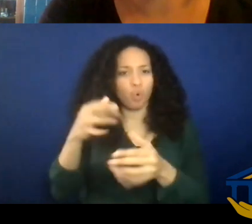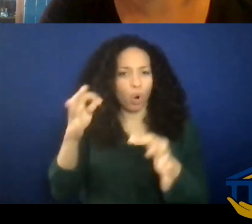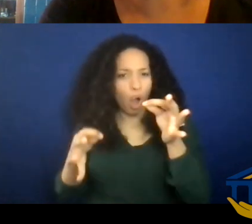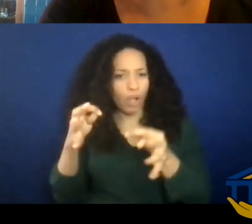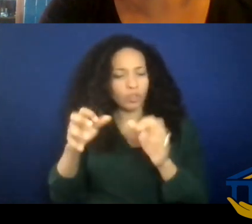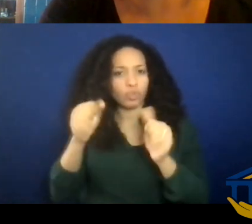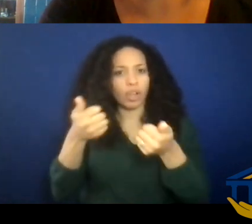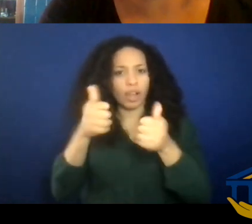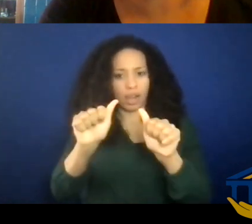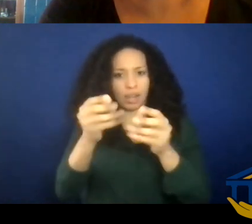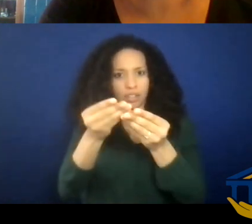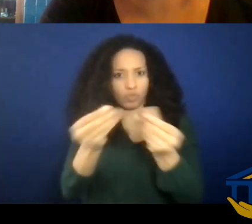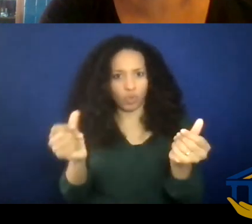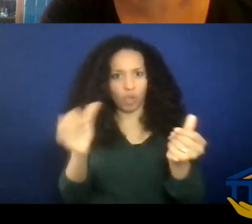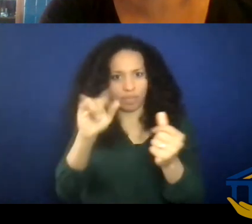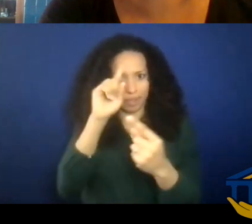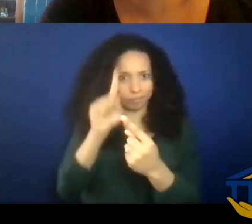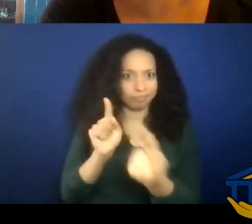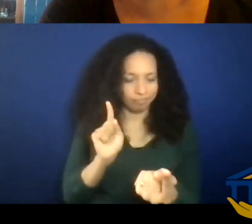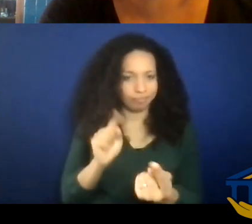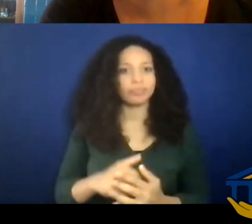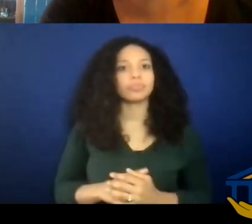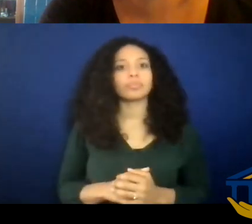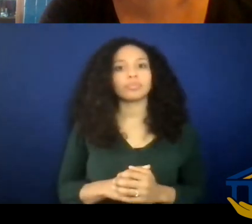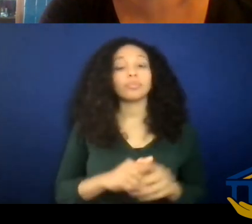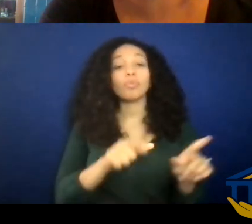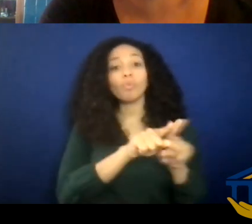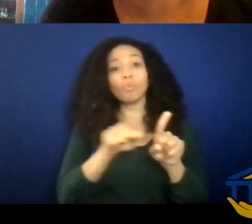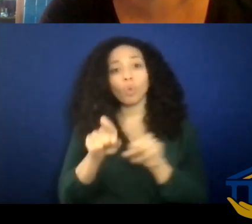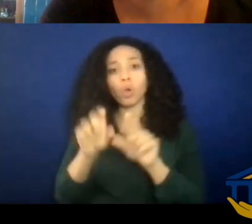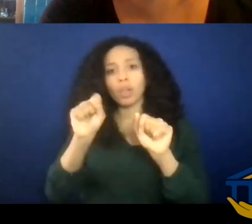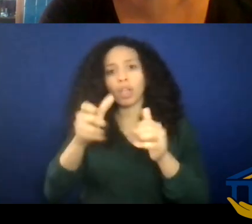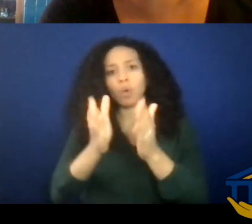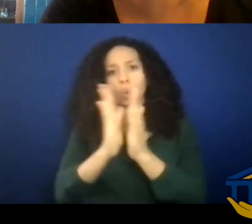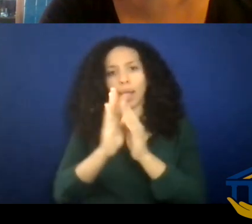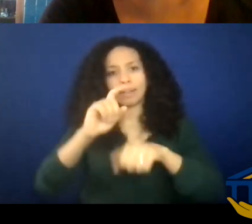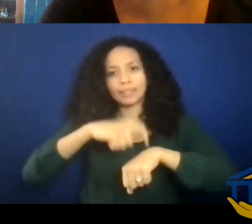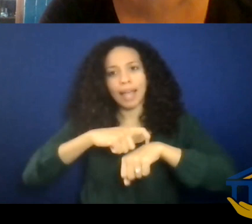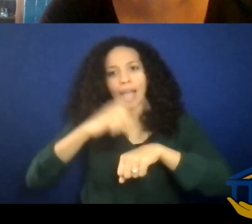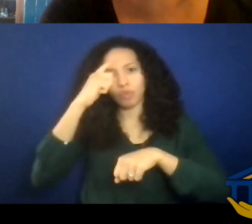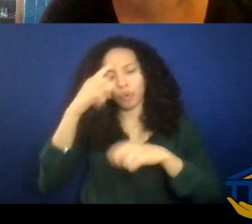You can also always request time to have additional meetings or discussions with